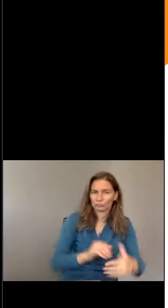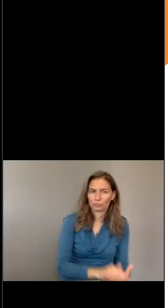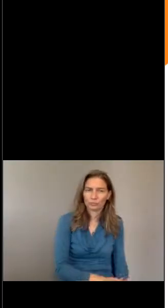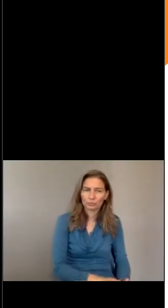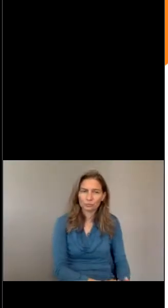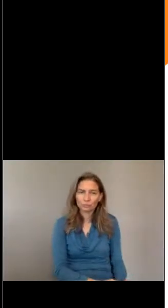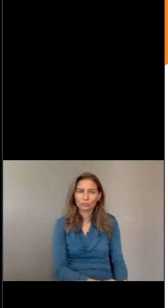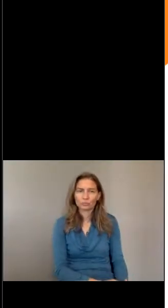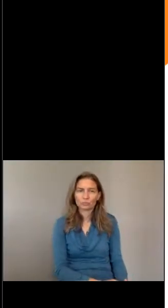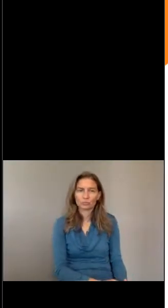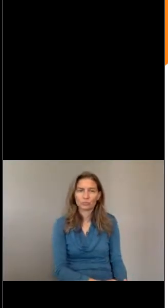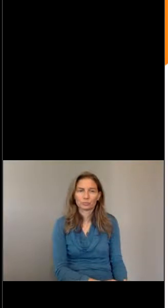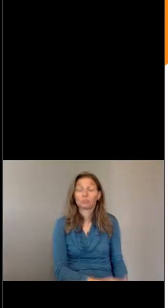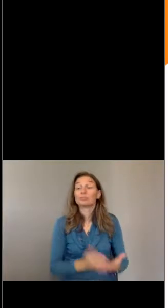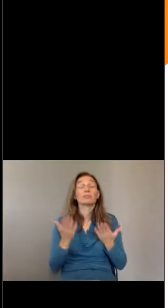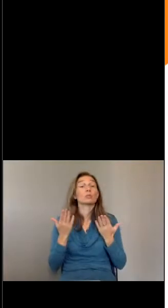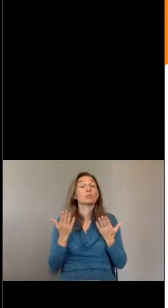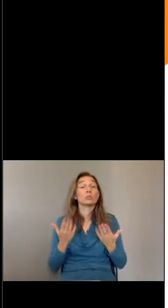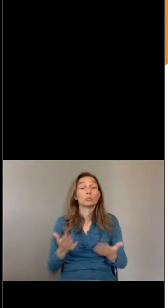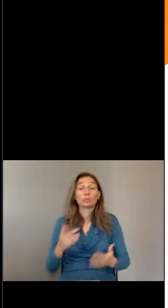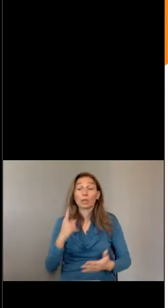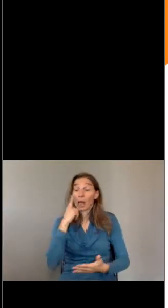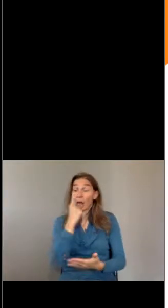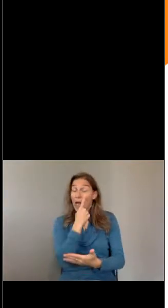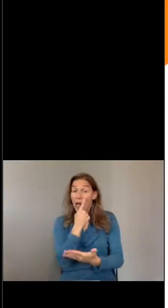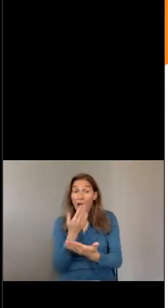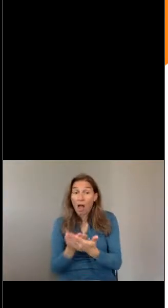we're getting now is to look at the social protection schemes